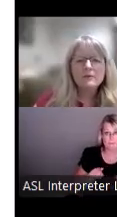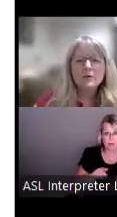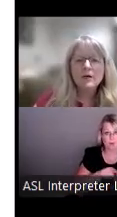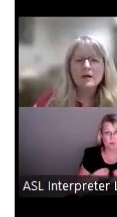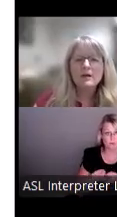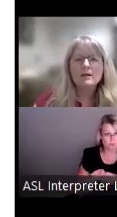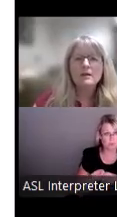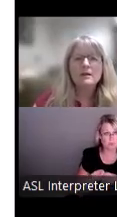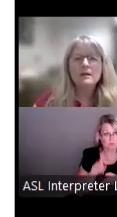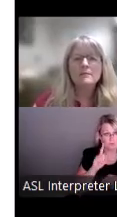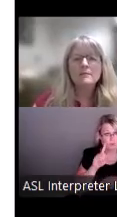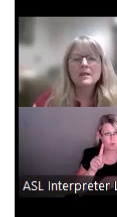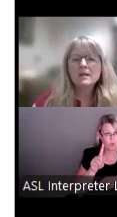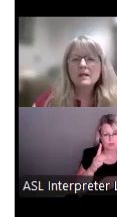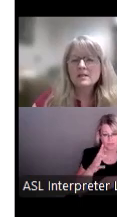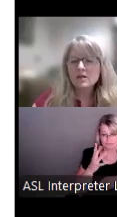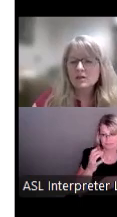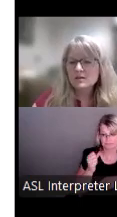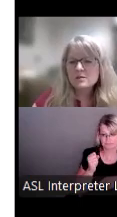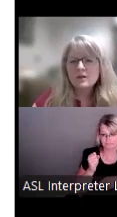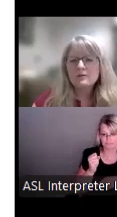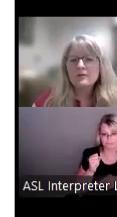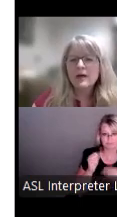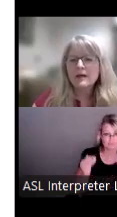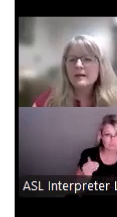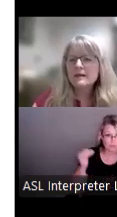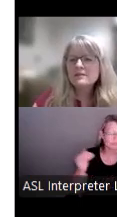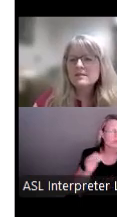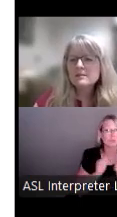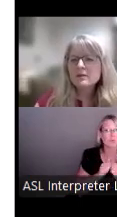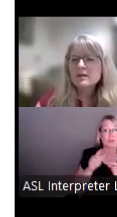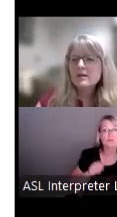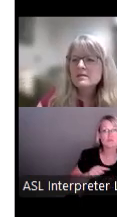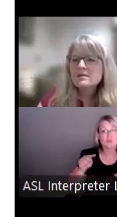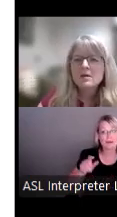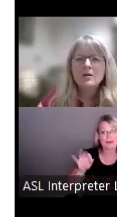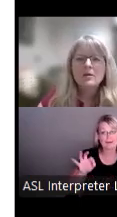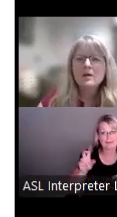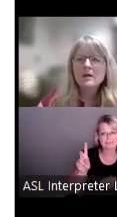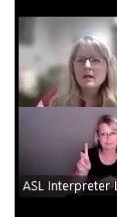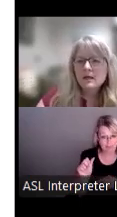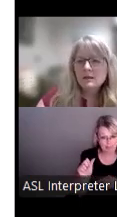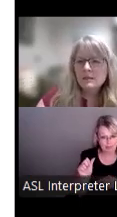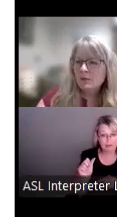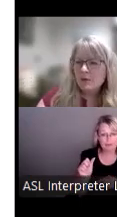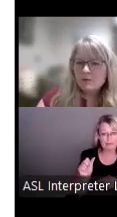for adults with a variety of disabilities, so people with